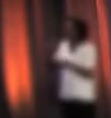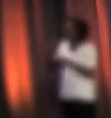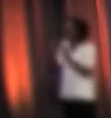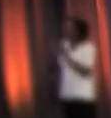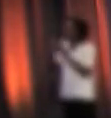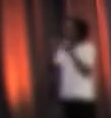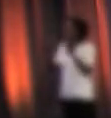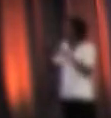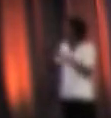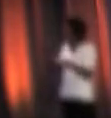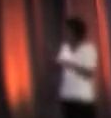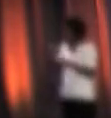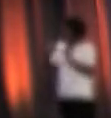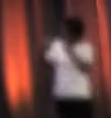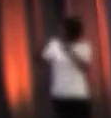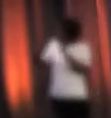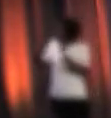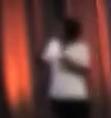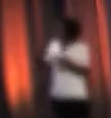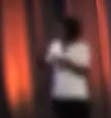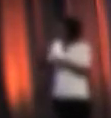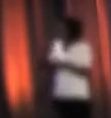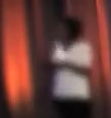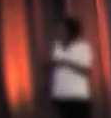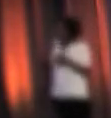for its progressive use of accessible portable devices,